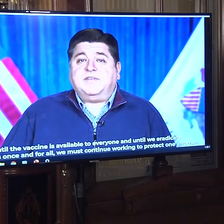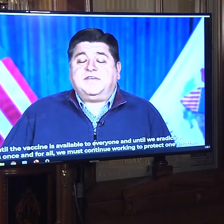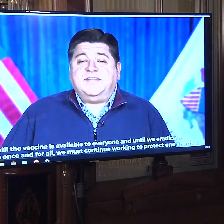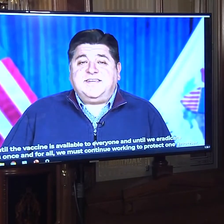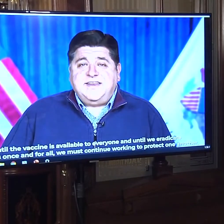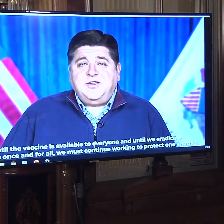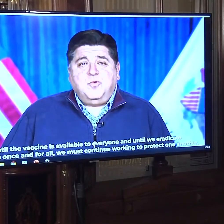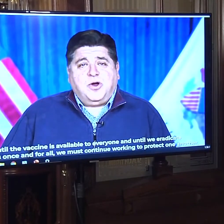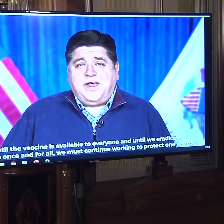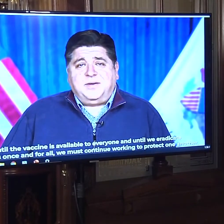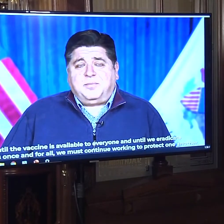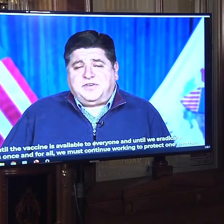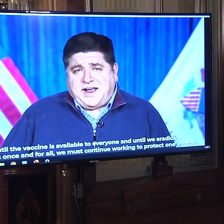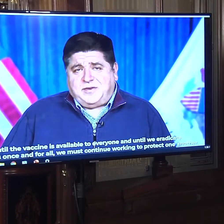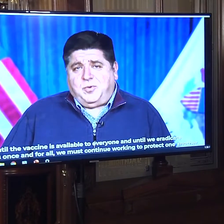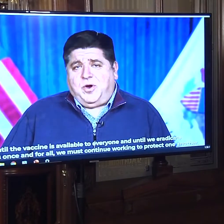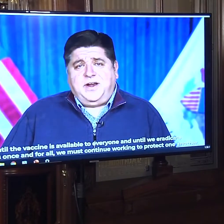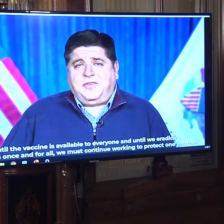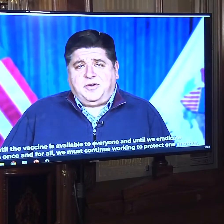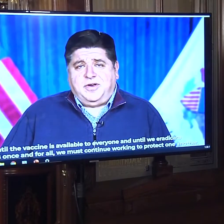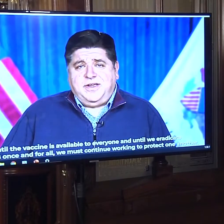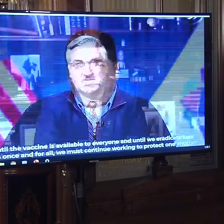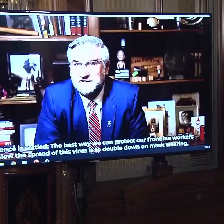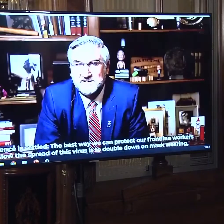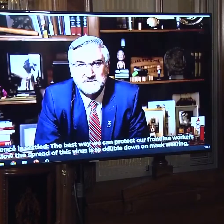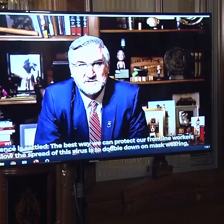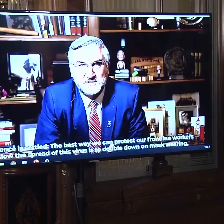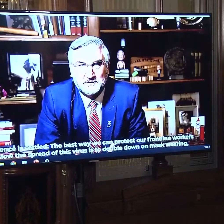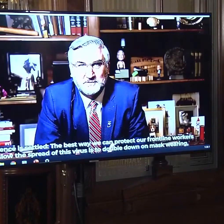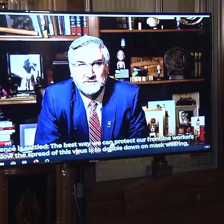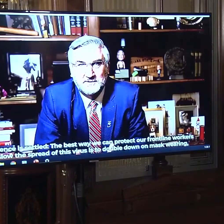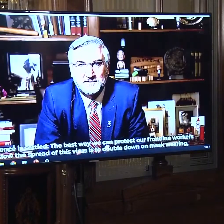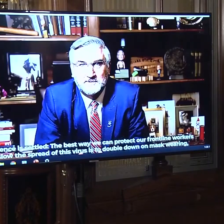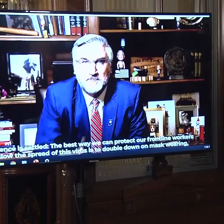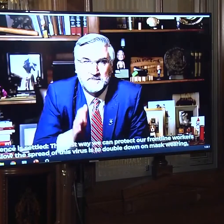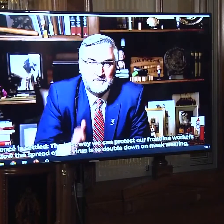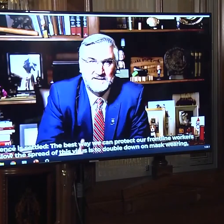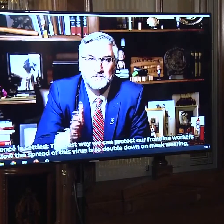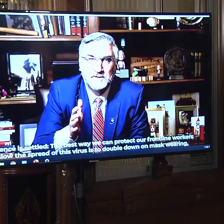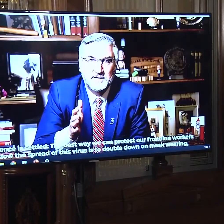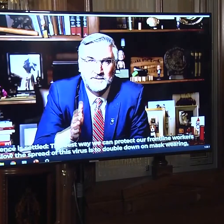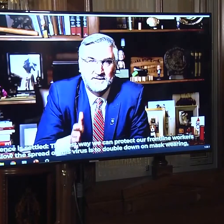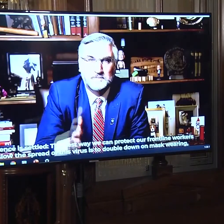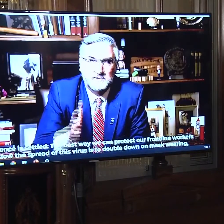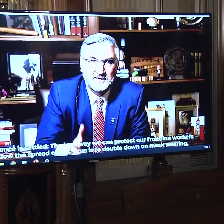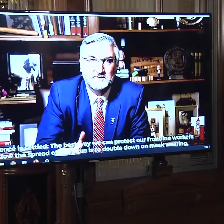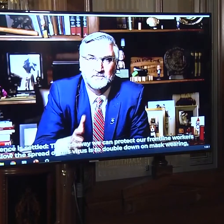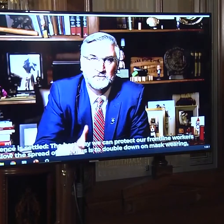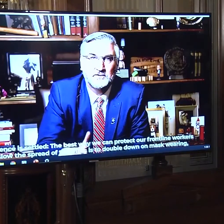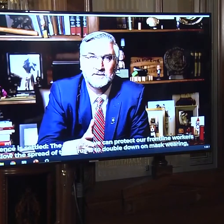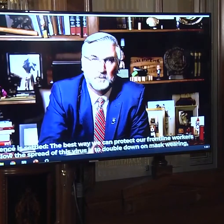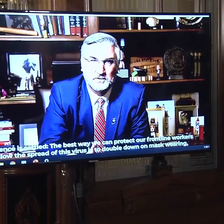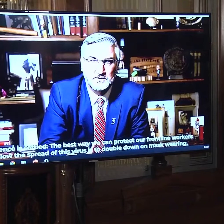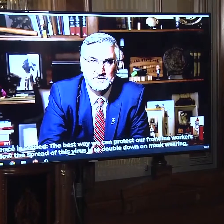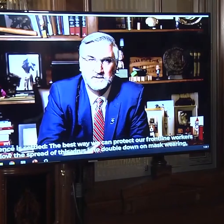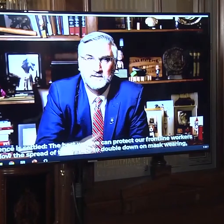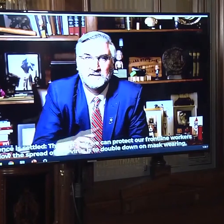AVAILABLE TO EVERYONE AND UNTIL WE ERADICATE THIS VIRUS ONCE AND FOR ALL, WE MUST DO ANY WORK TO PROTECT ONE ANOTHER.